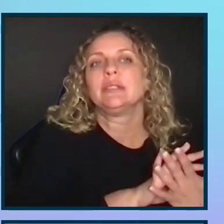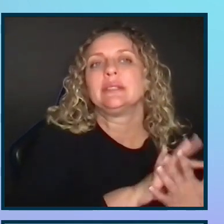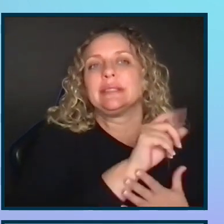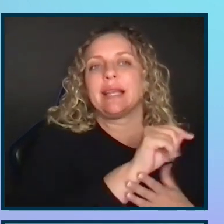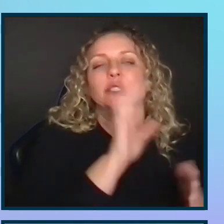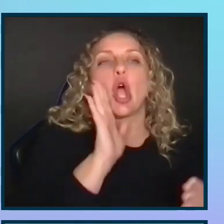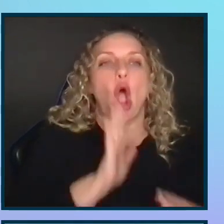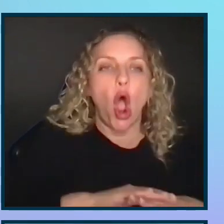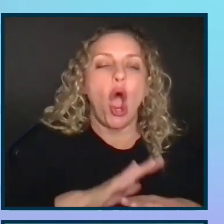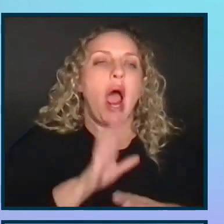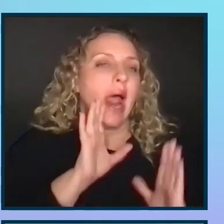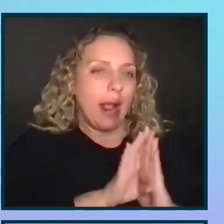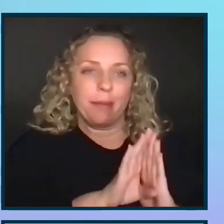The text is very, very difficult to read,